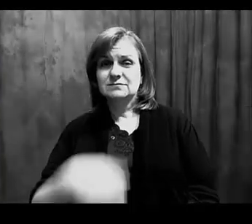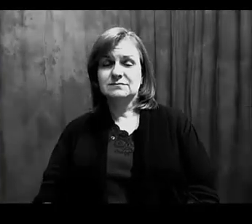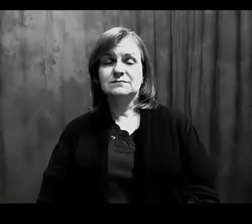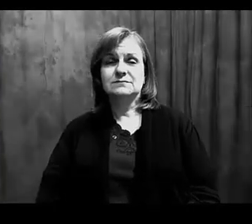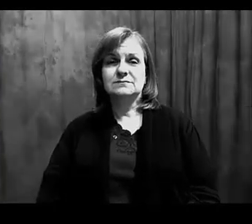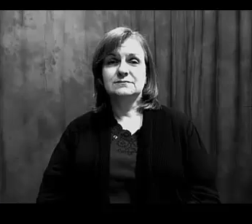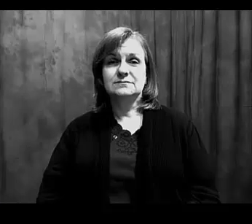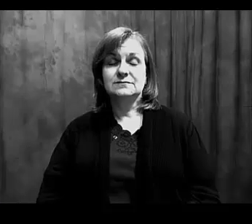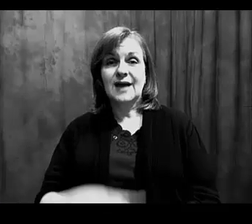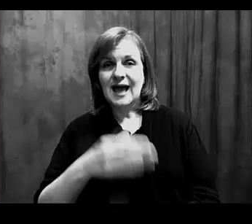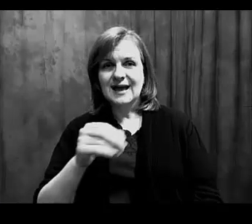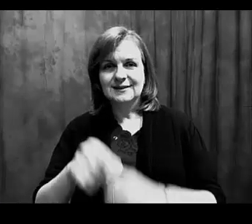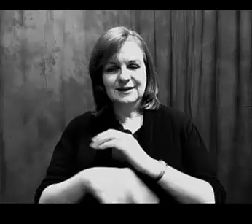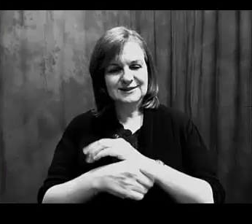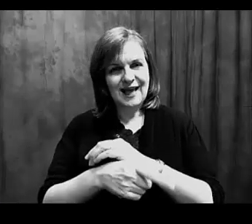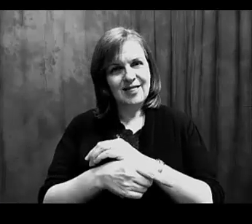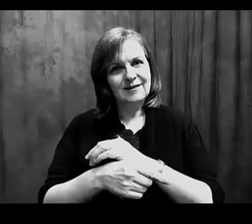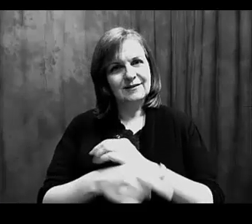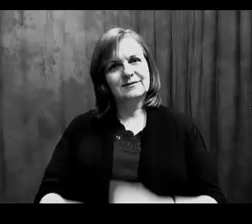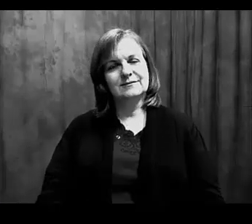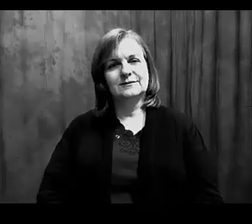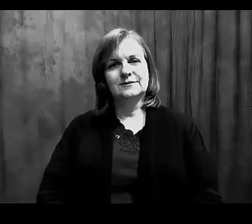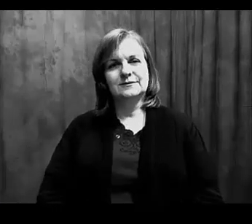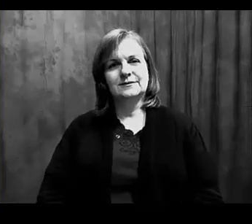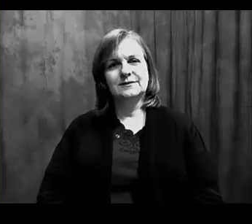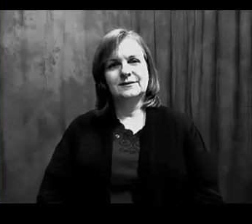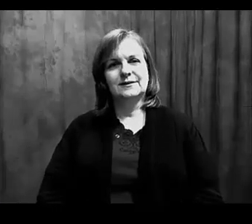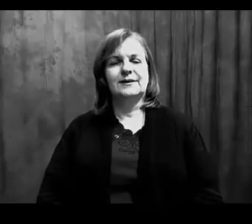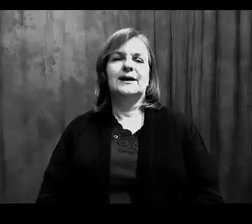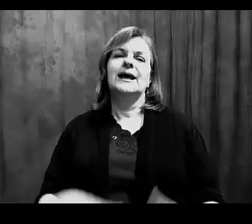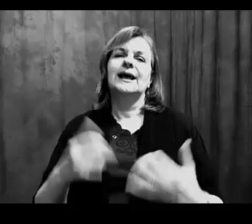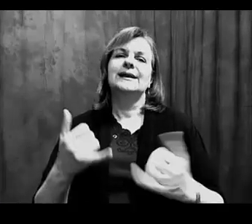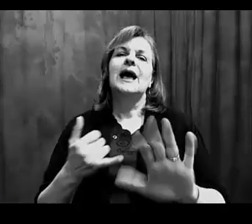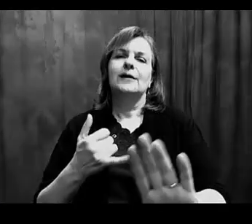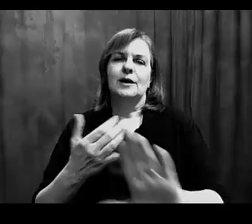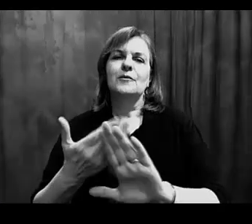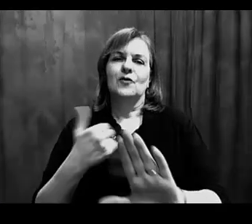this is kind of fun! And a tail!!